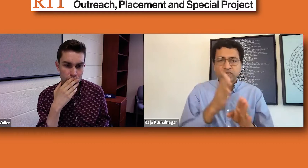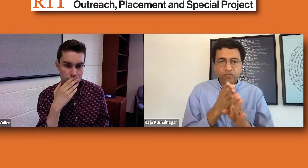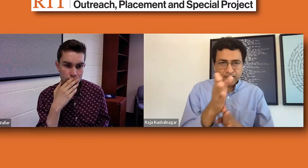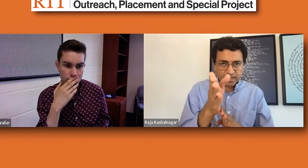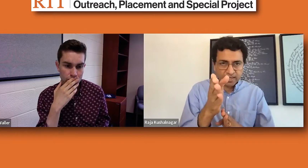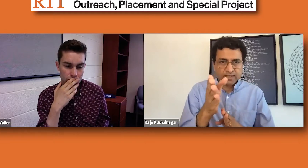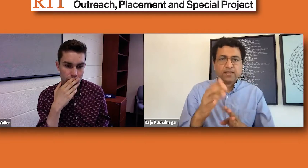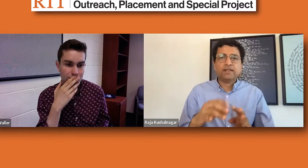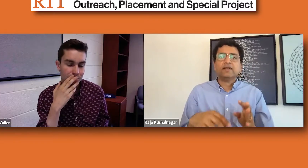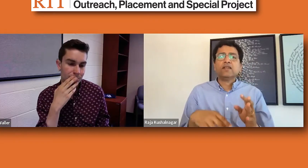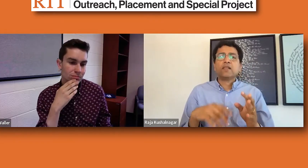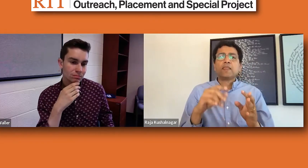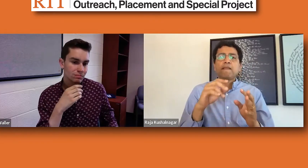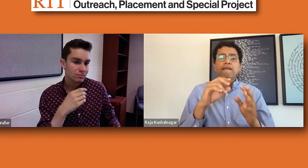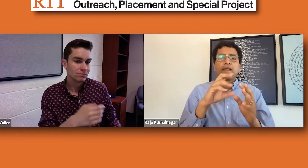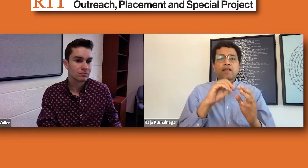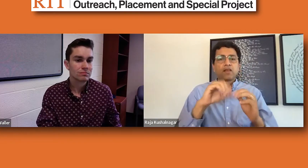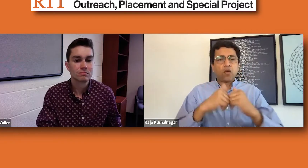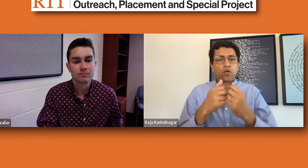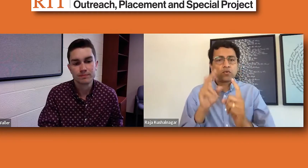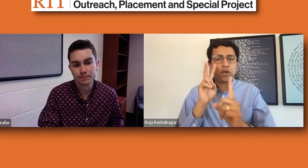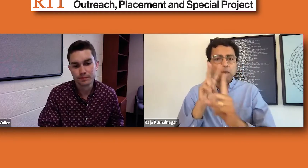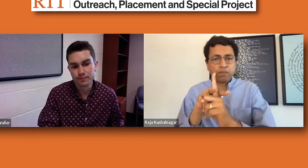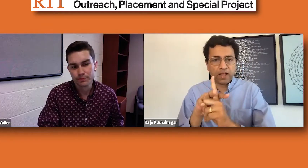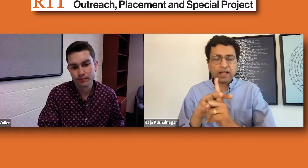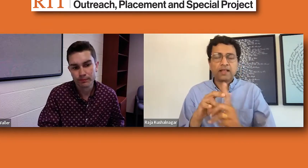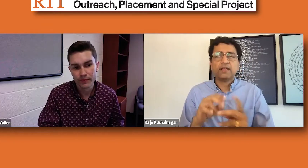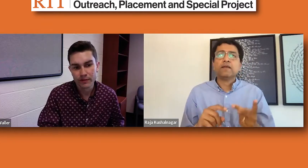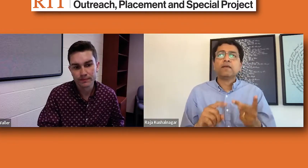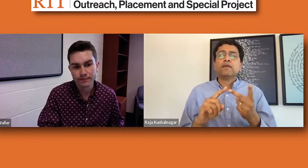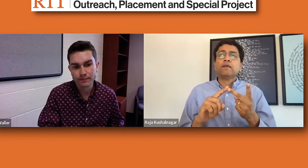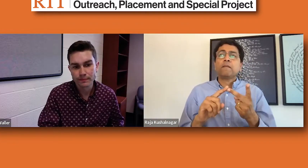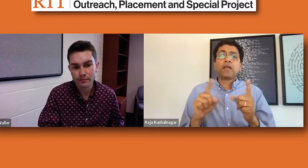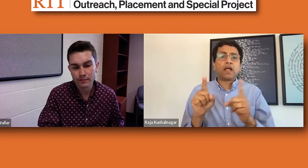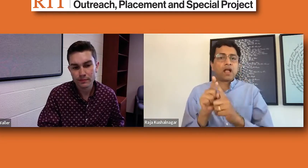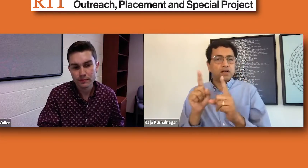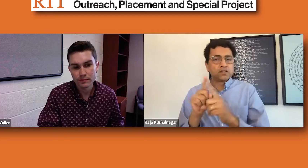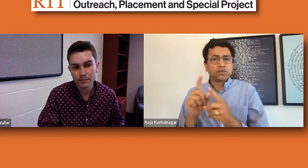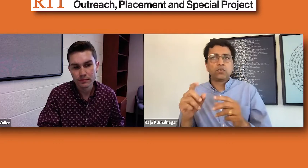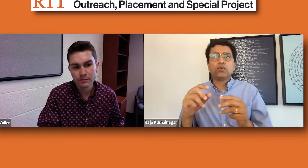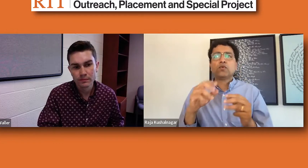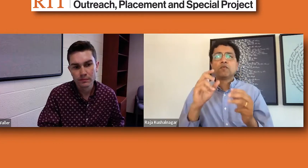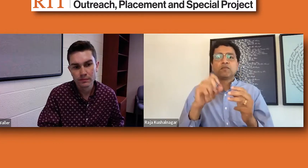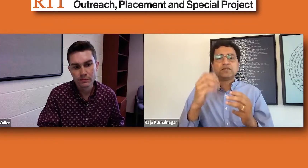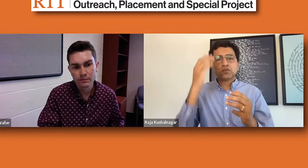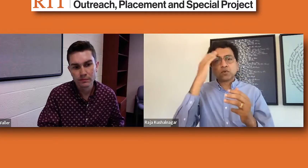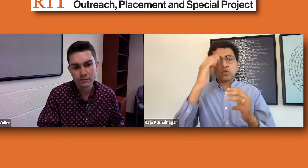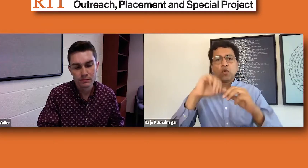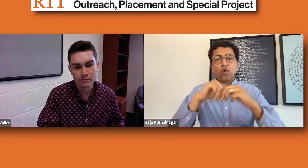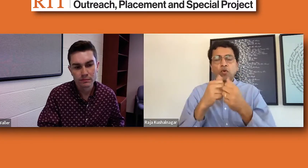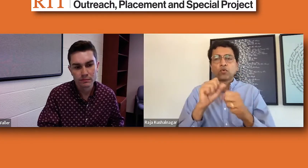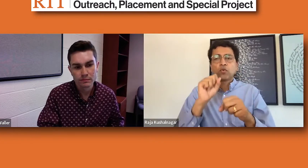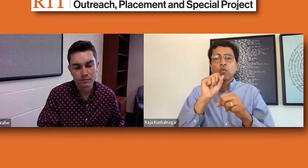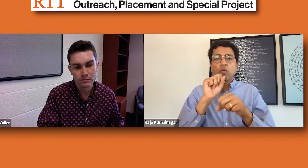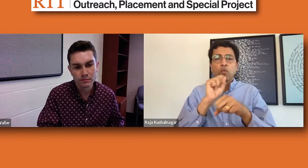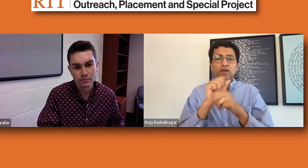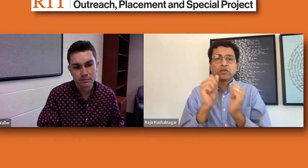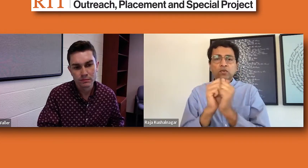You need a strong foundation in the field and how you apply that to the field.